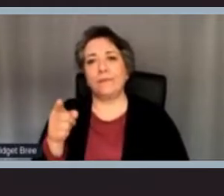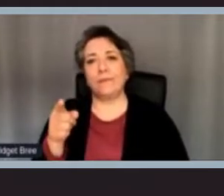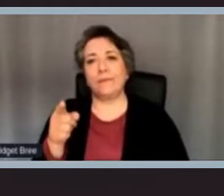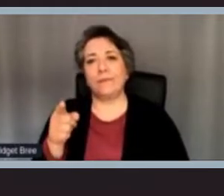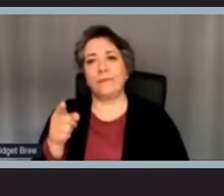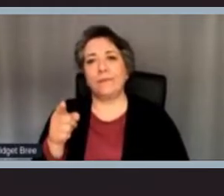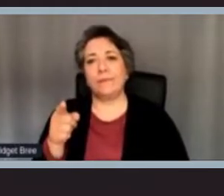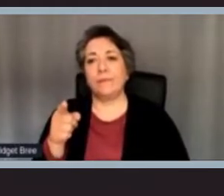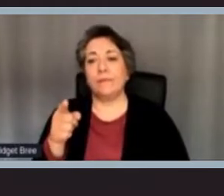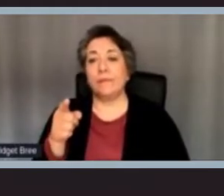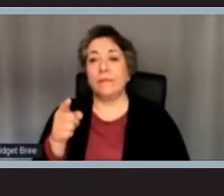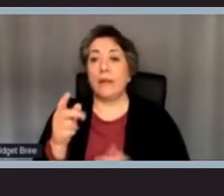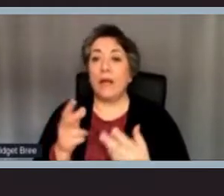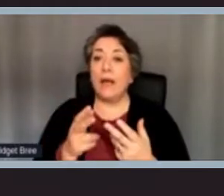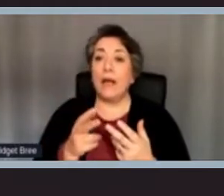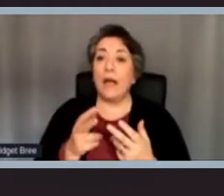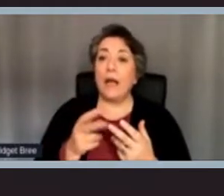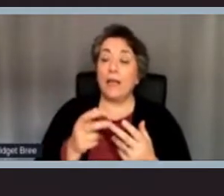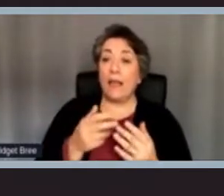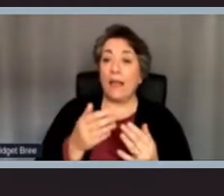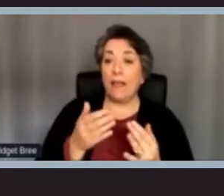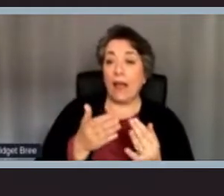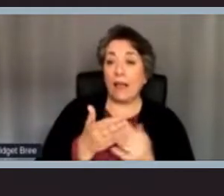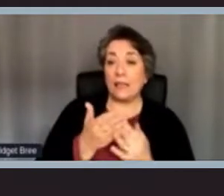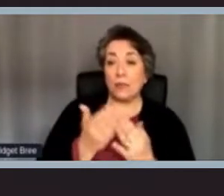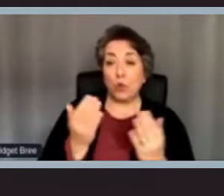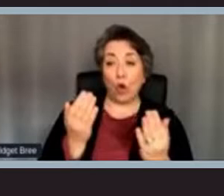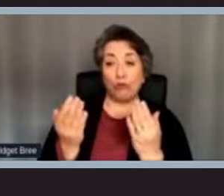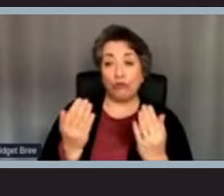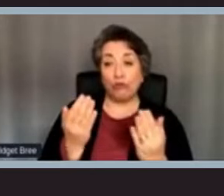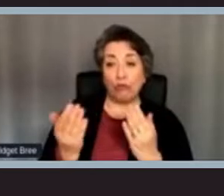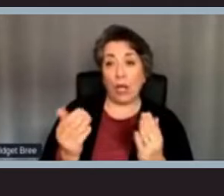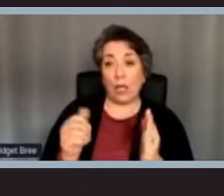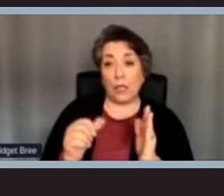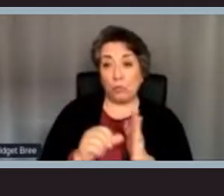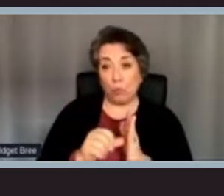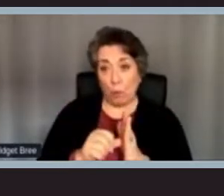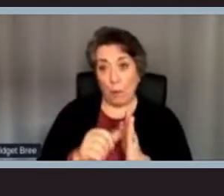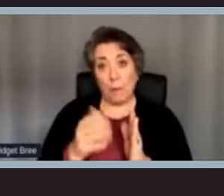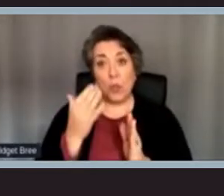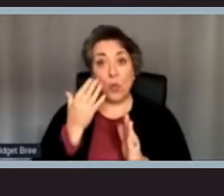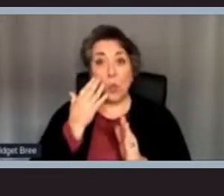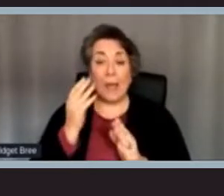Another aspect of accessible contrast is when we add text over images.